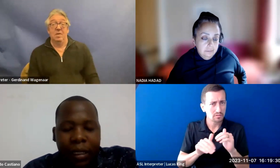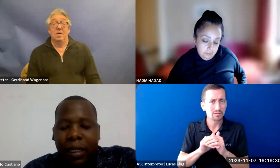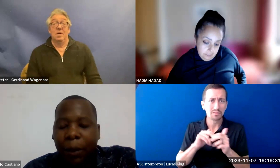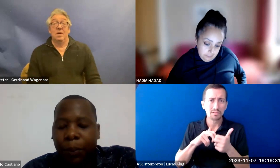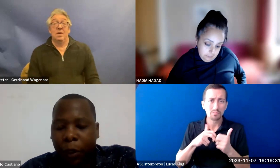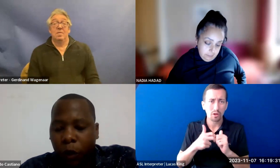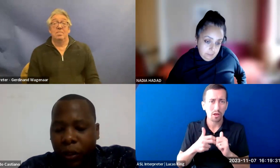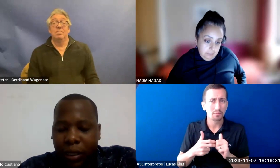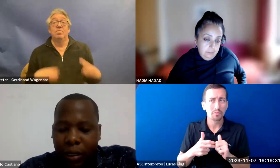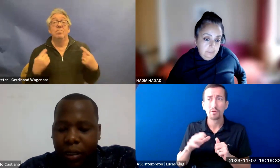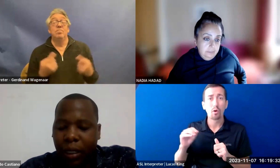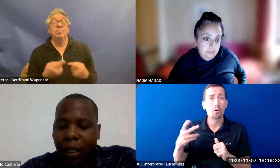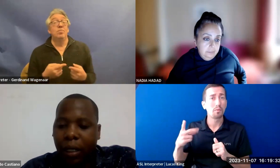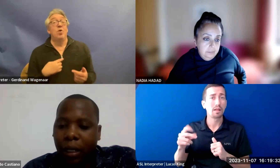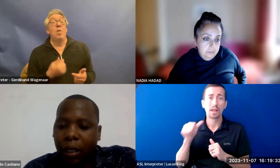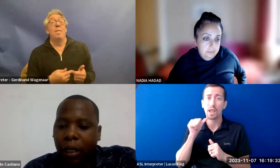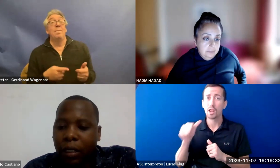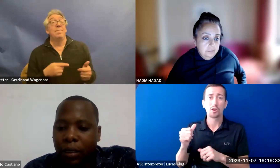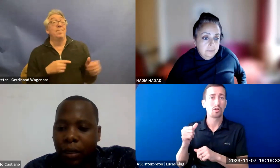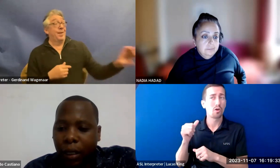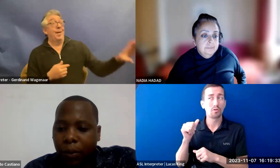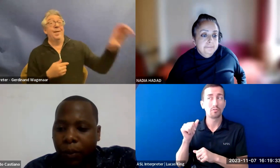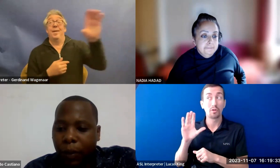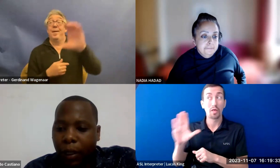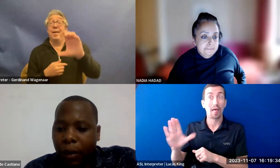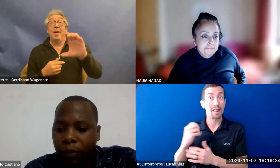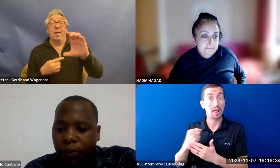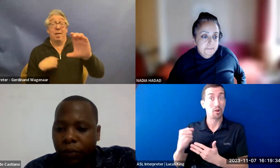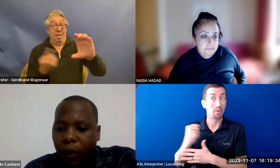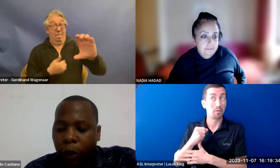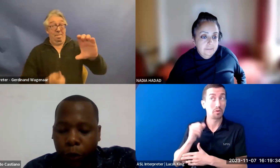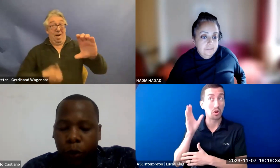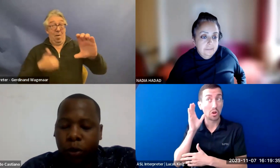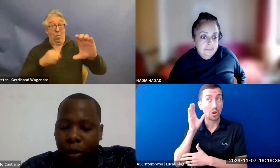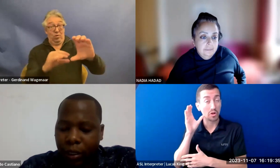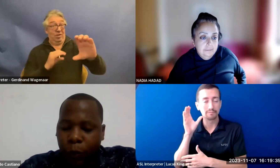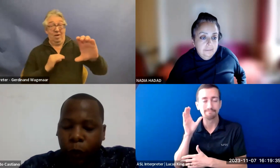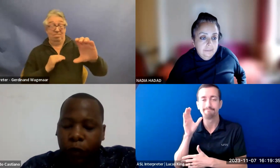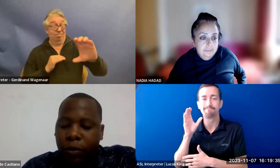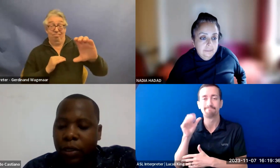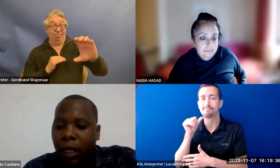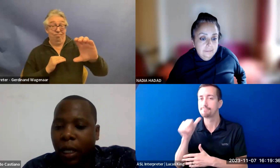They don't get their priorities through these programs.